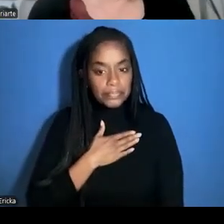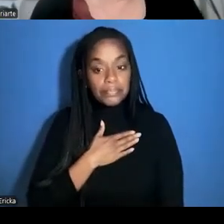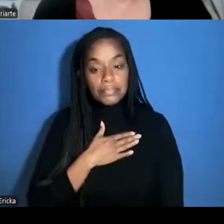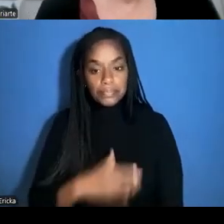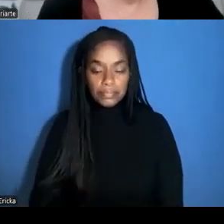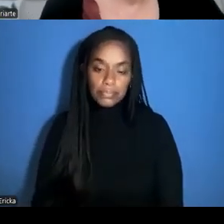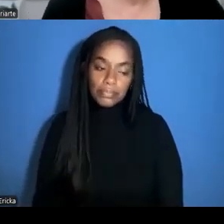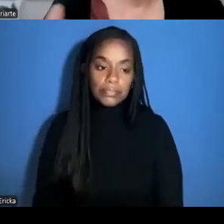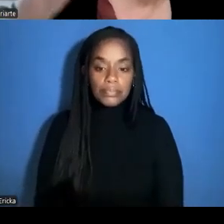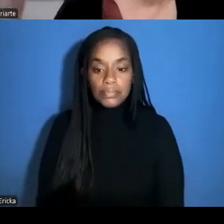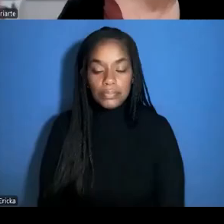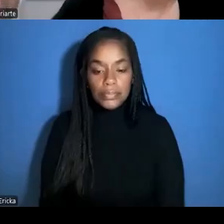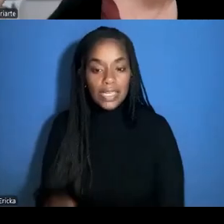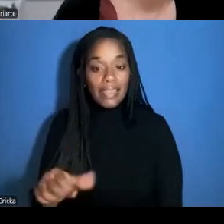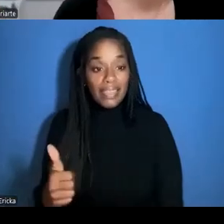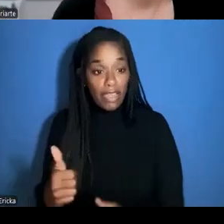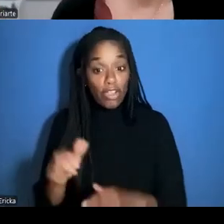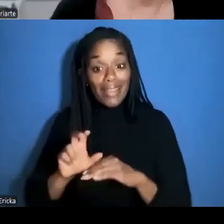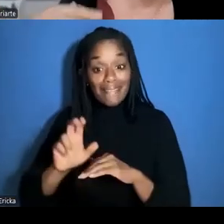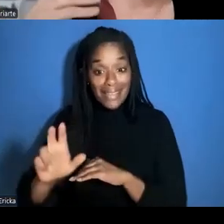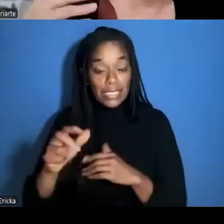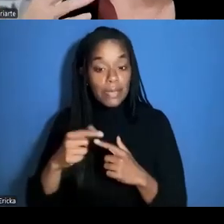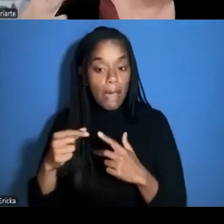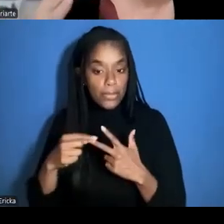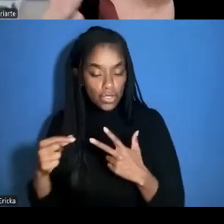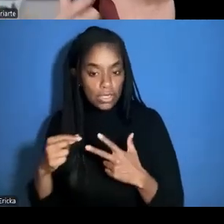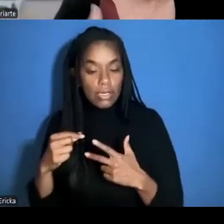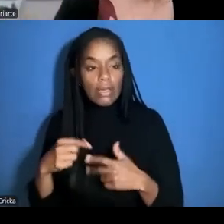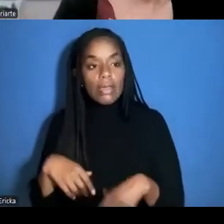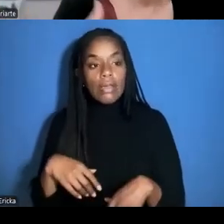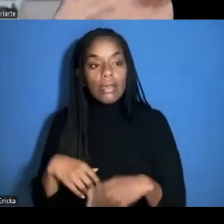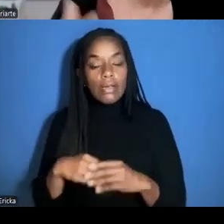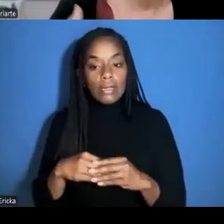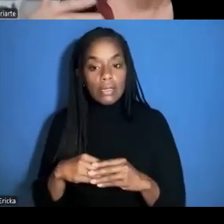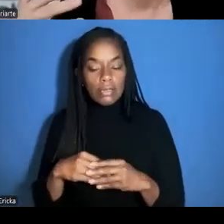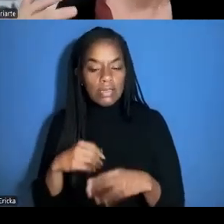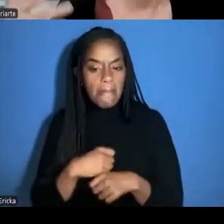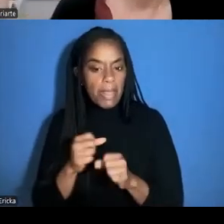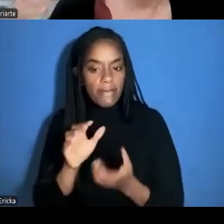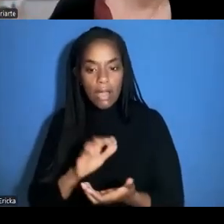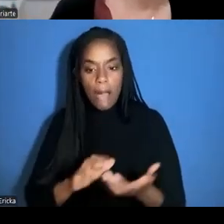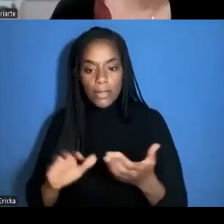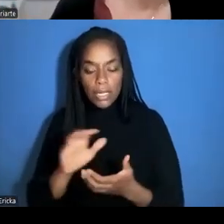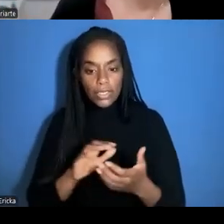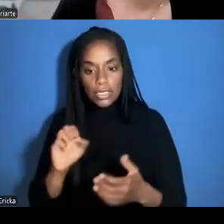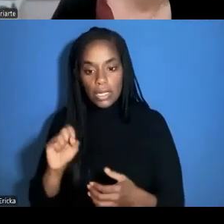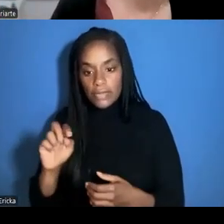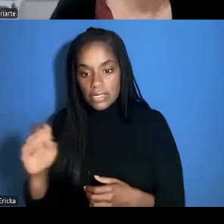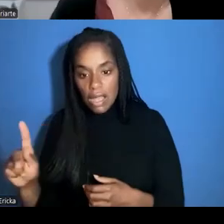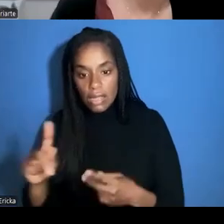of the other investment options are made up of a combination of stocks and bonds and other things.